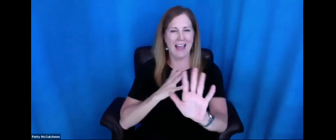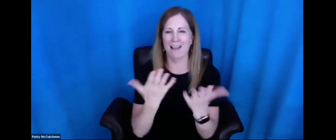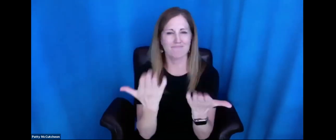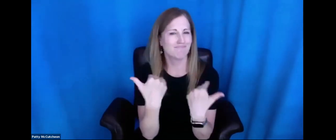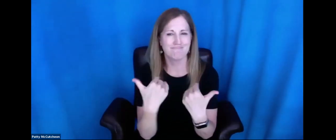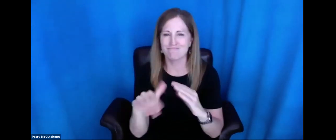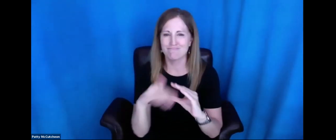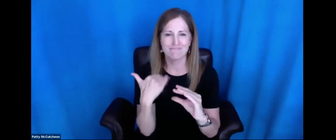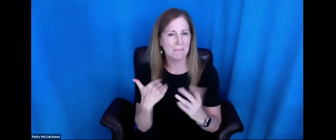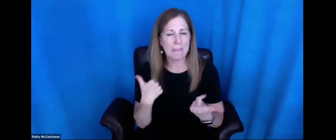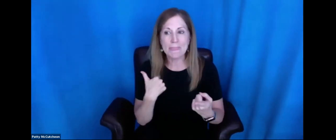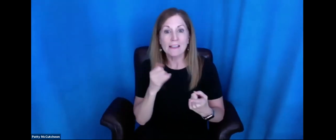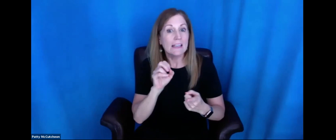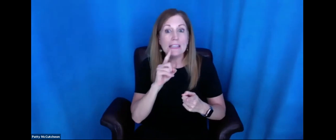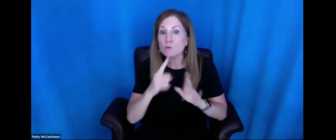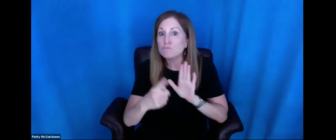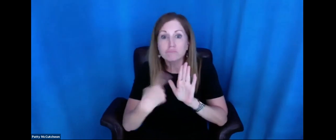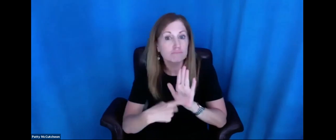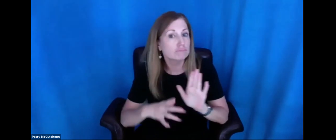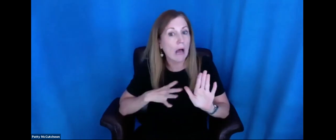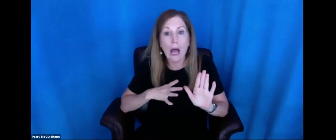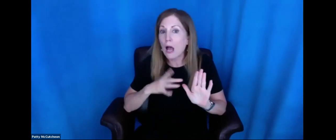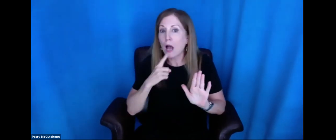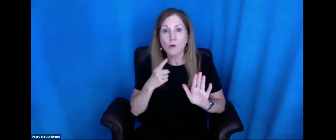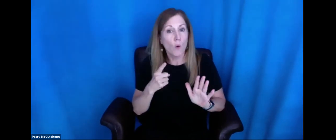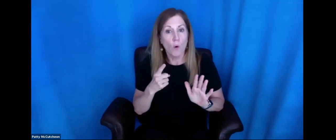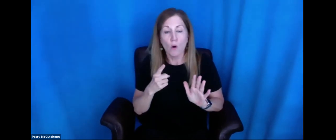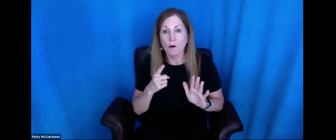pushback, or your criticism or whatever you have.